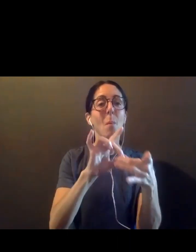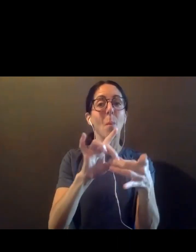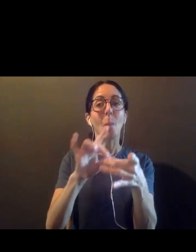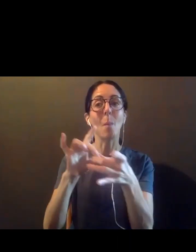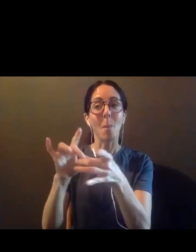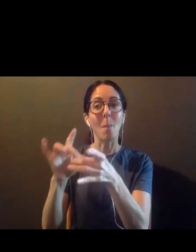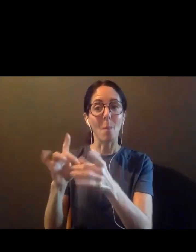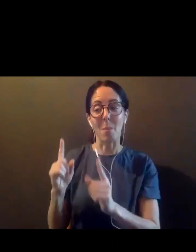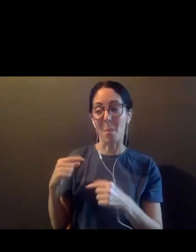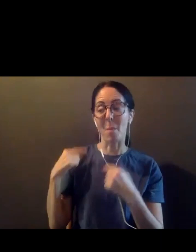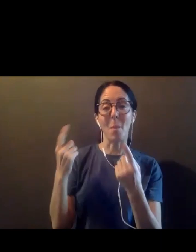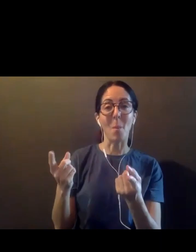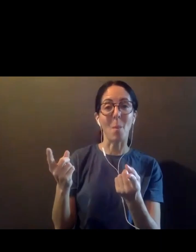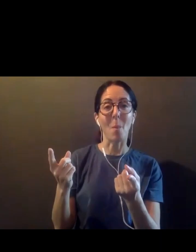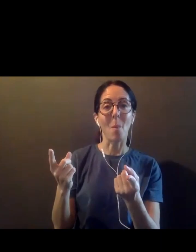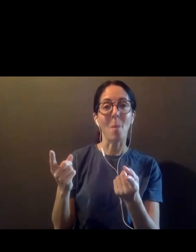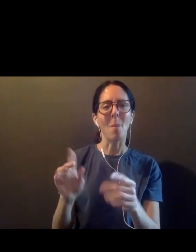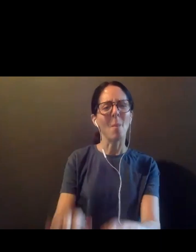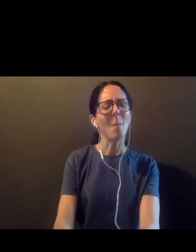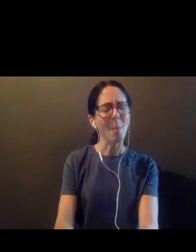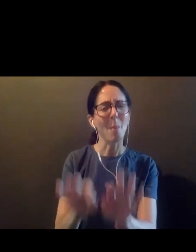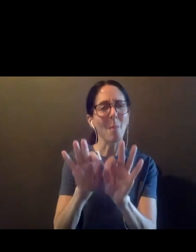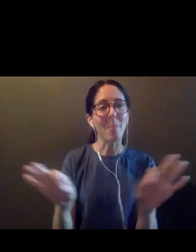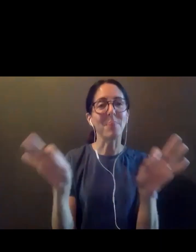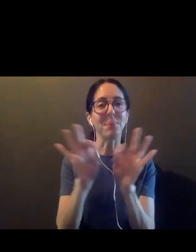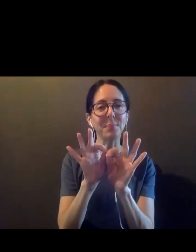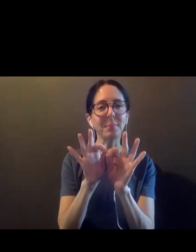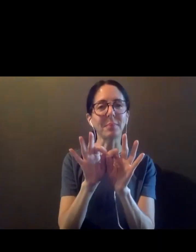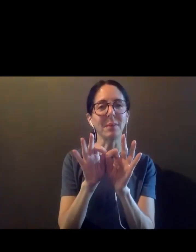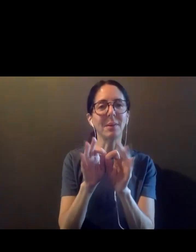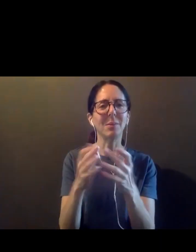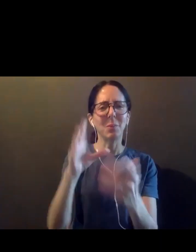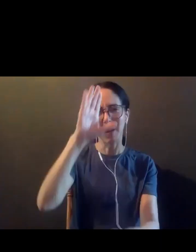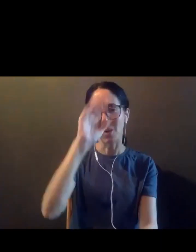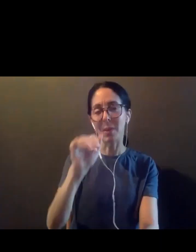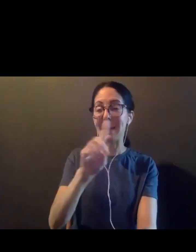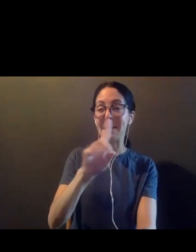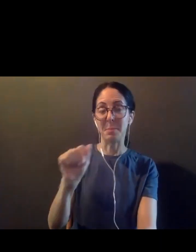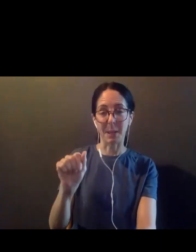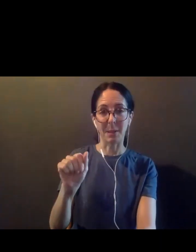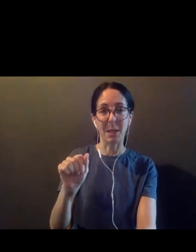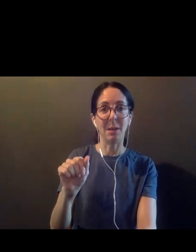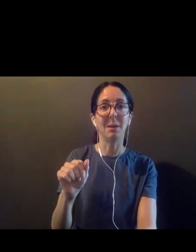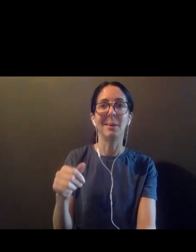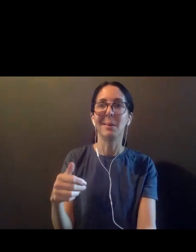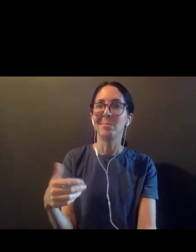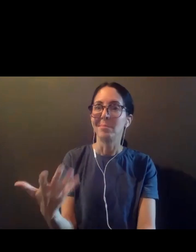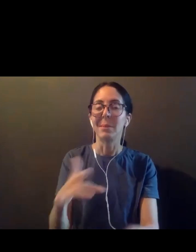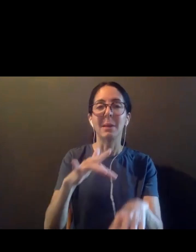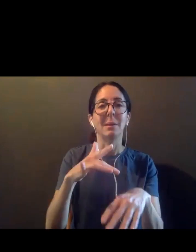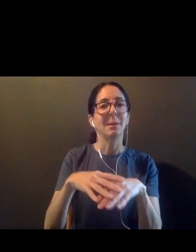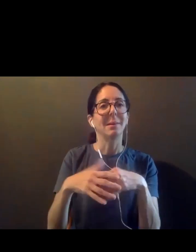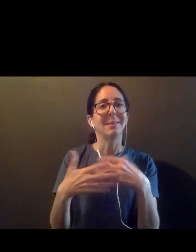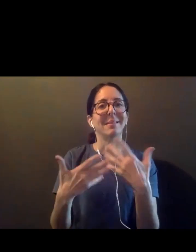And I find that so important given how disability cuts across relationships and involves some